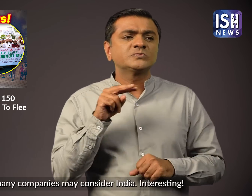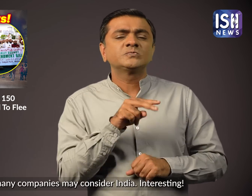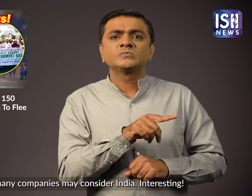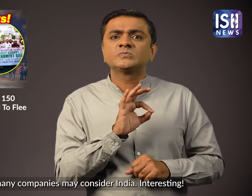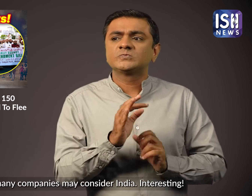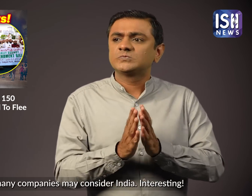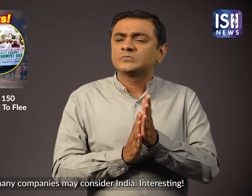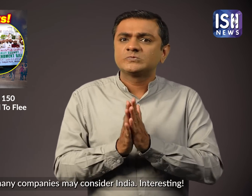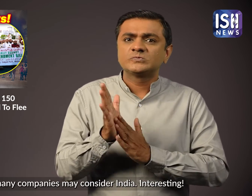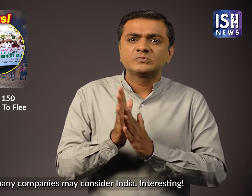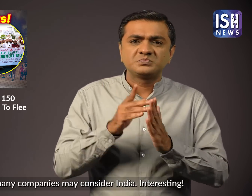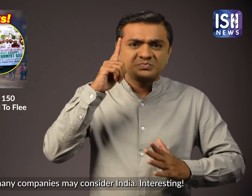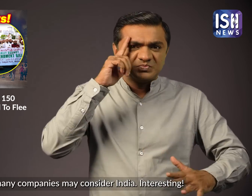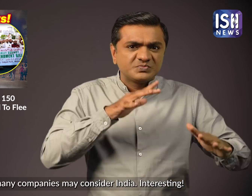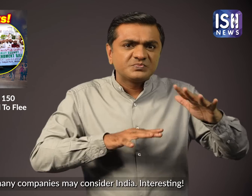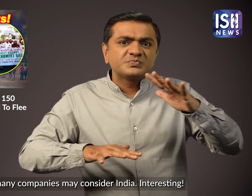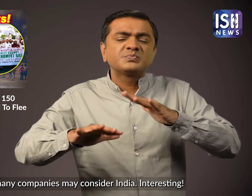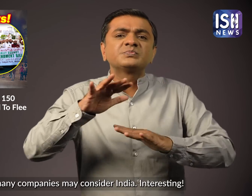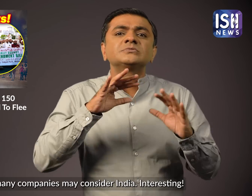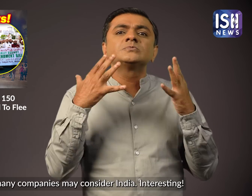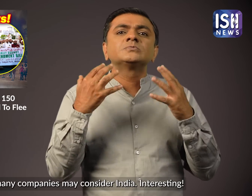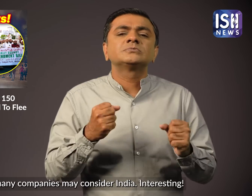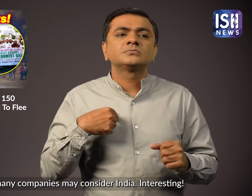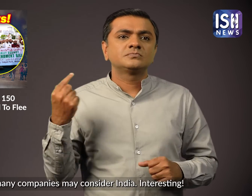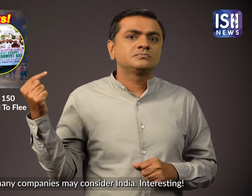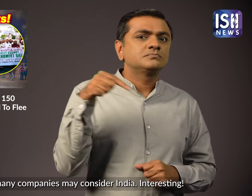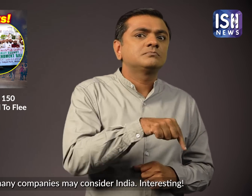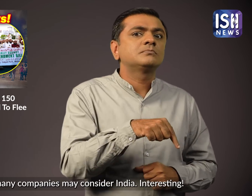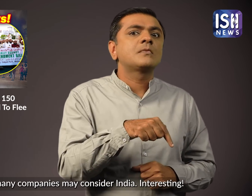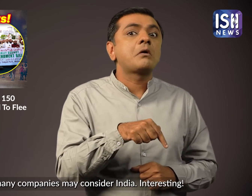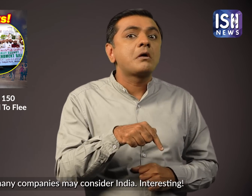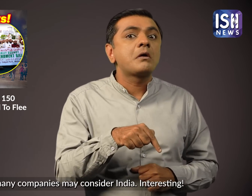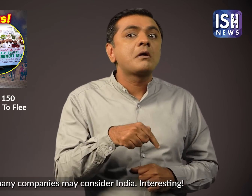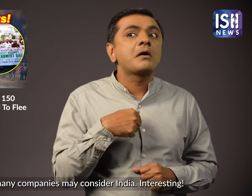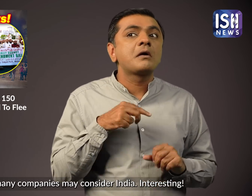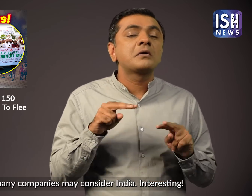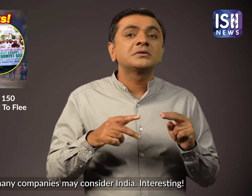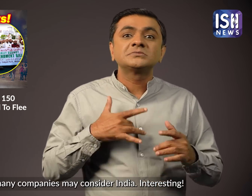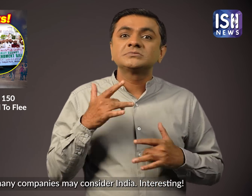So, now many companies may consider India. Interesting!